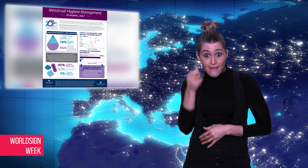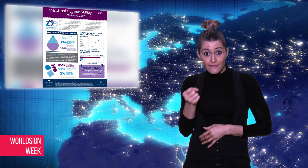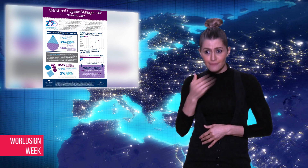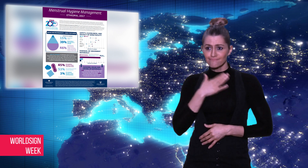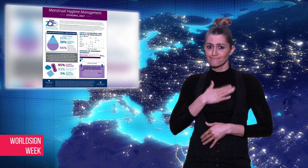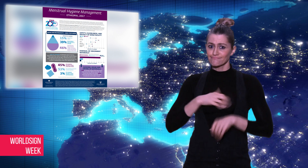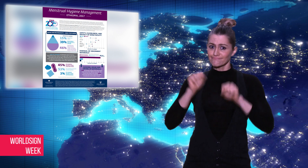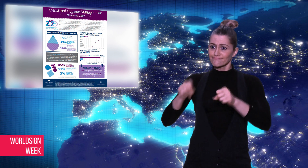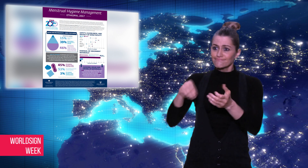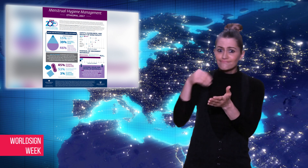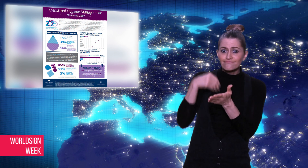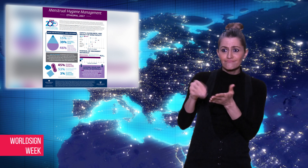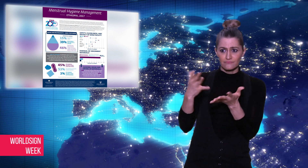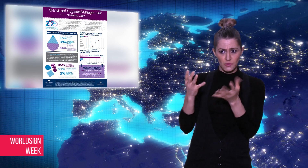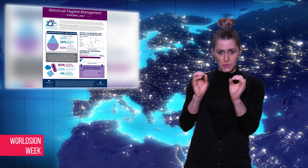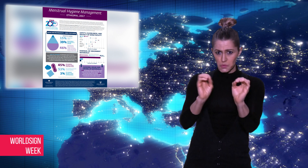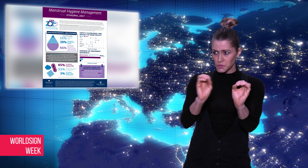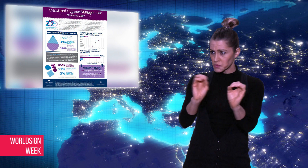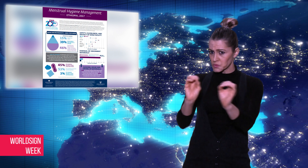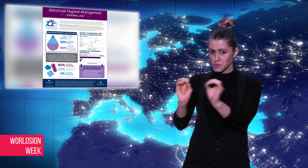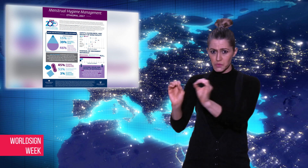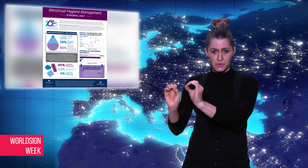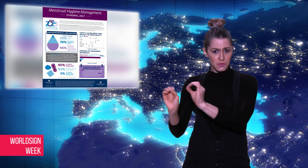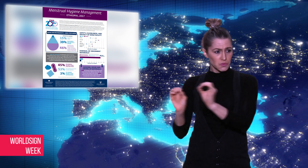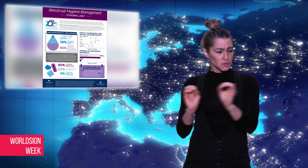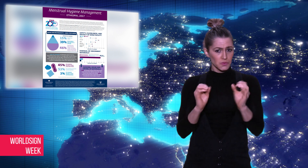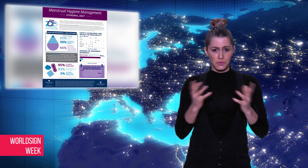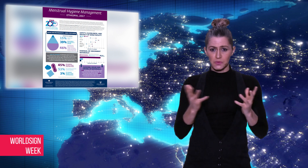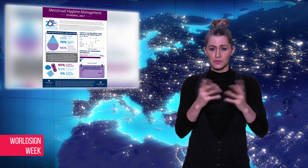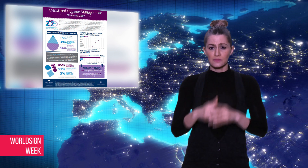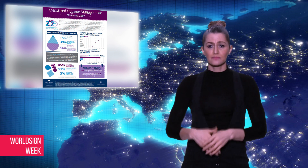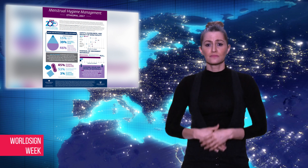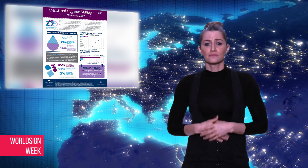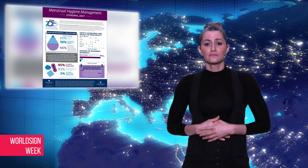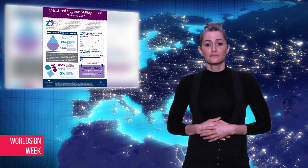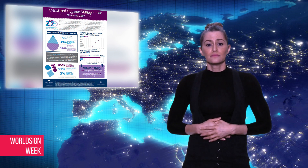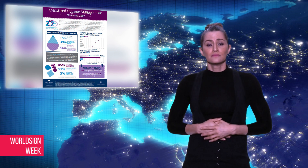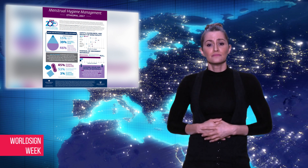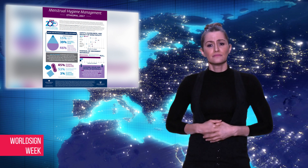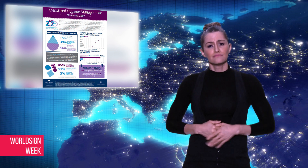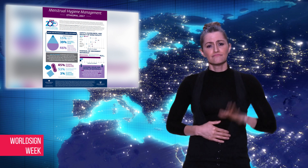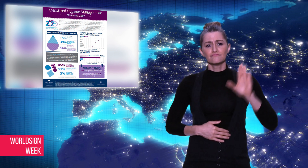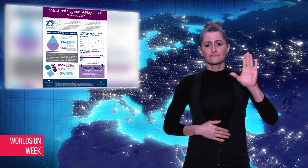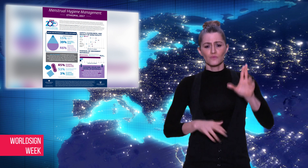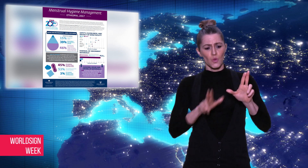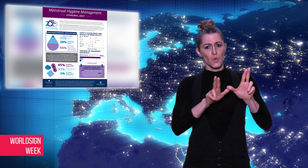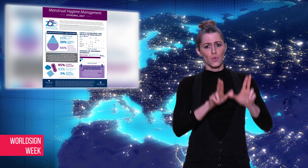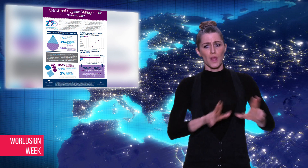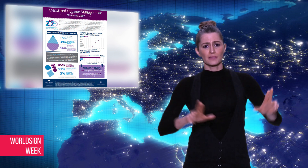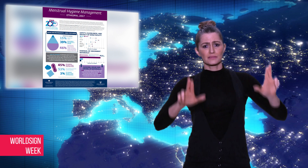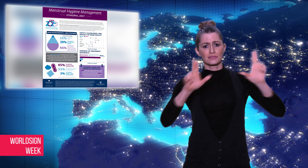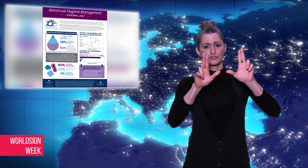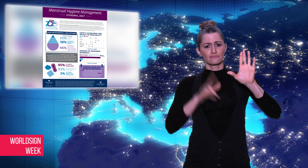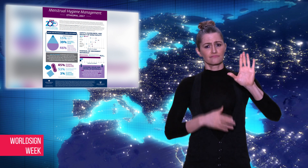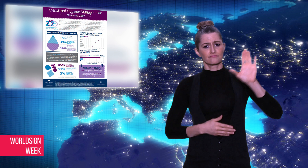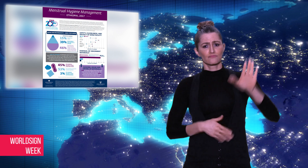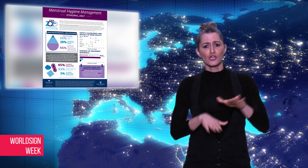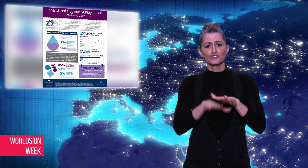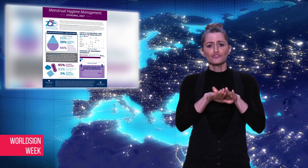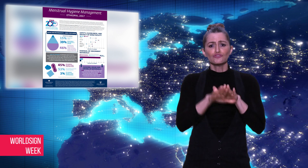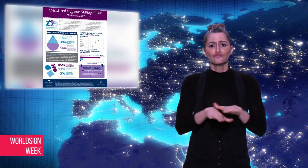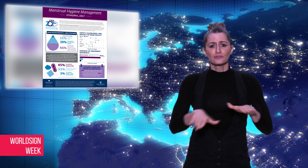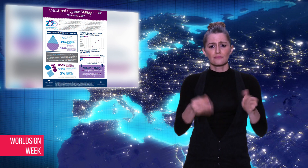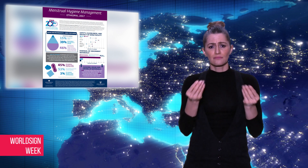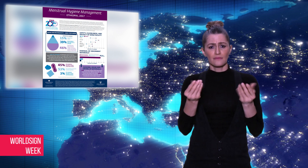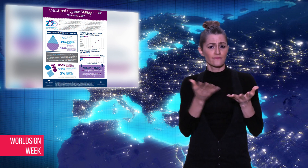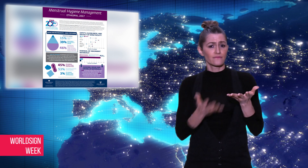are very expensive and often unavailable.